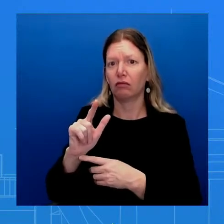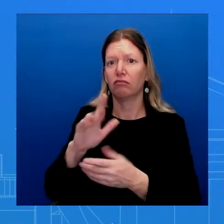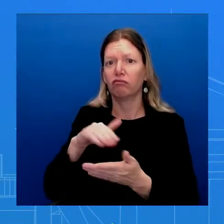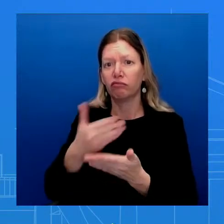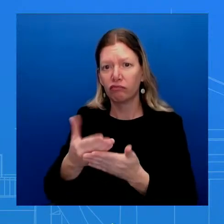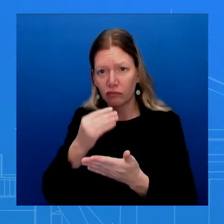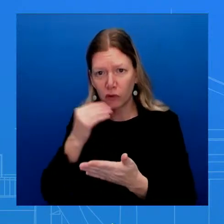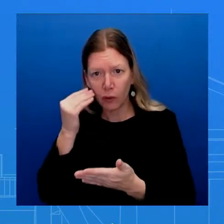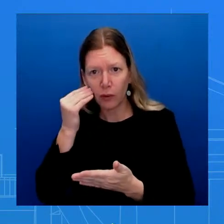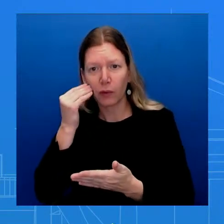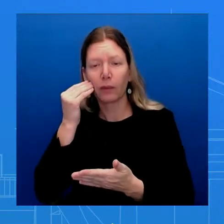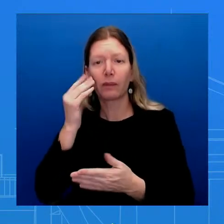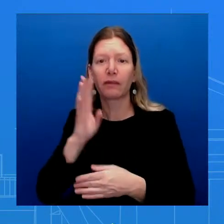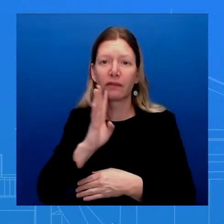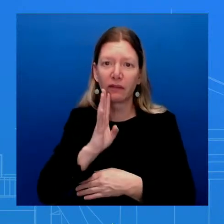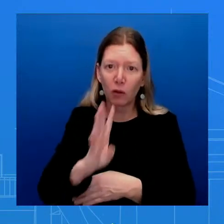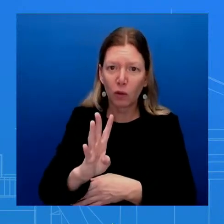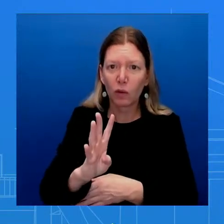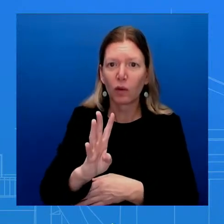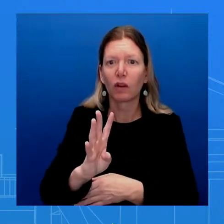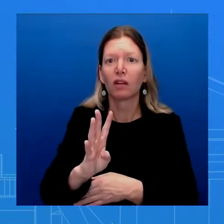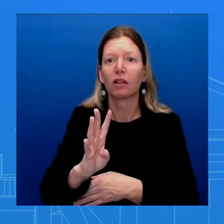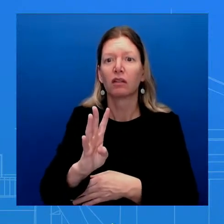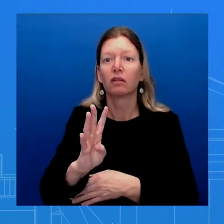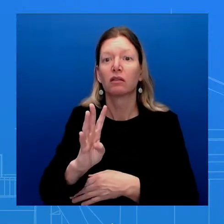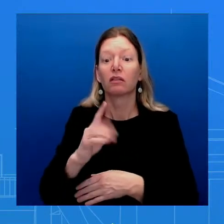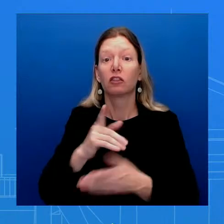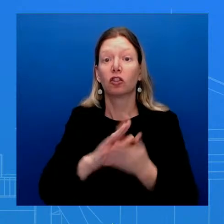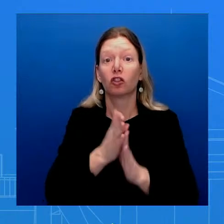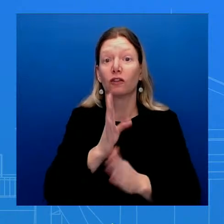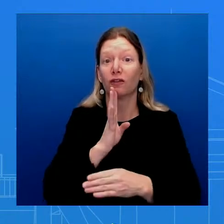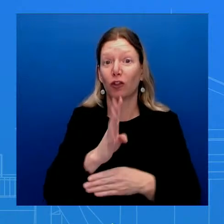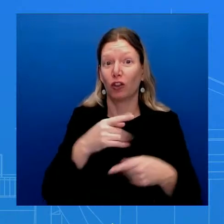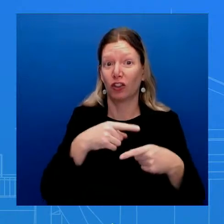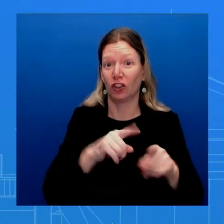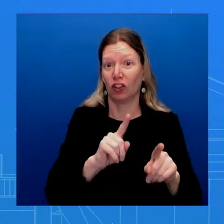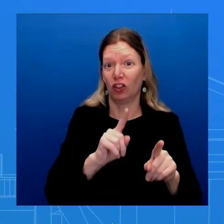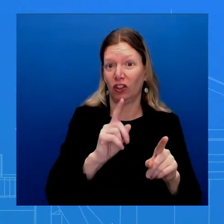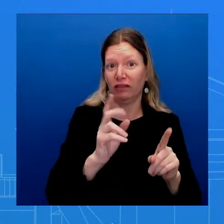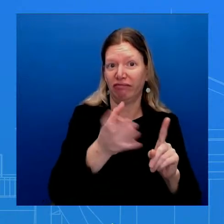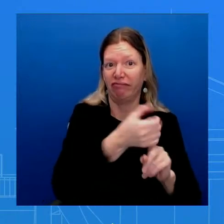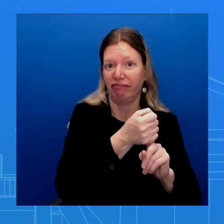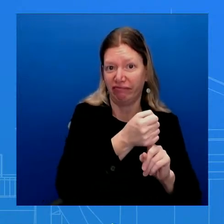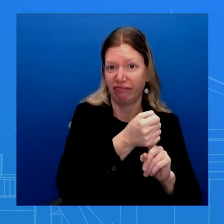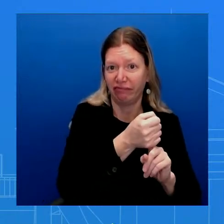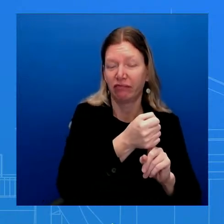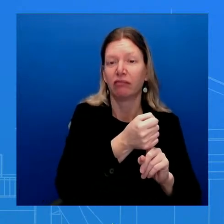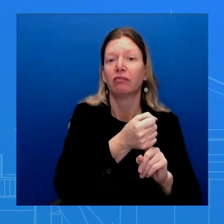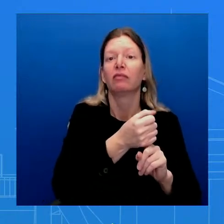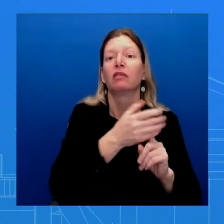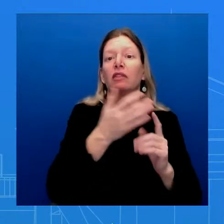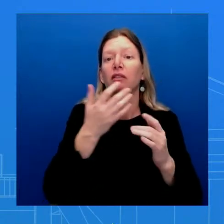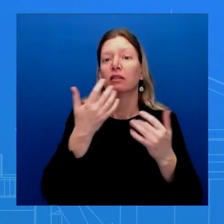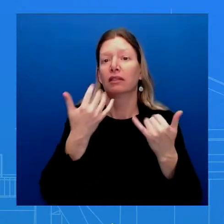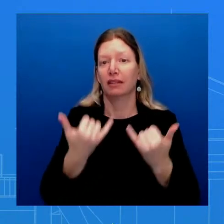and how important he believed it was to get her home, but also the American hostages who were being held